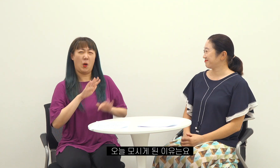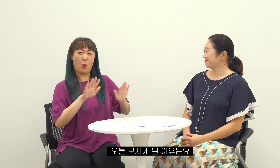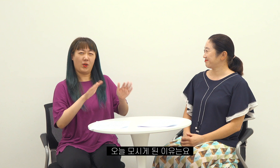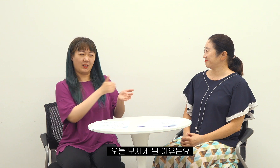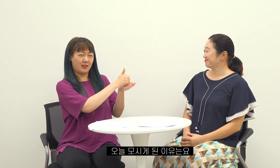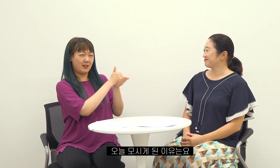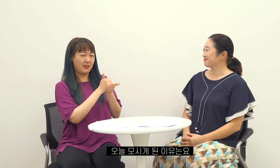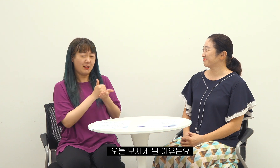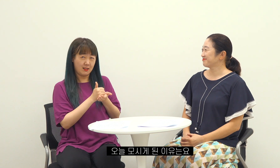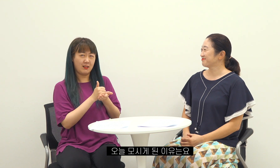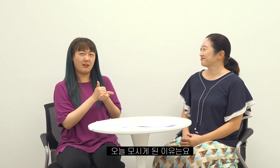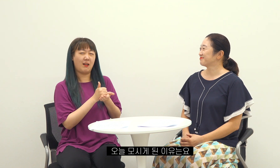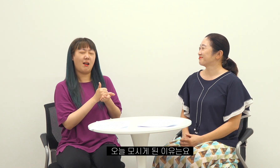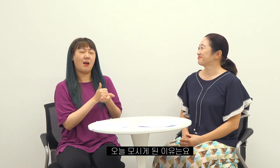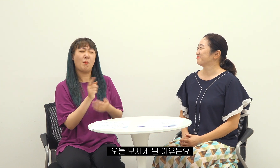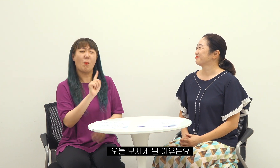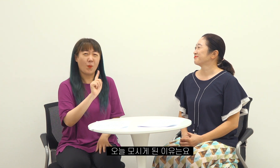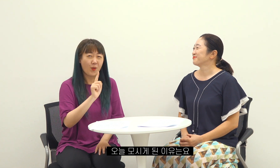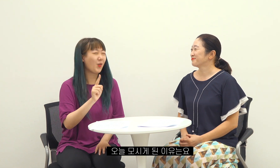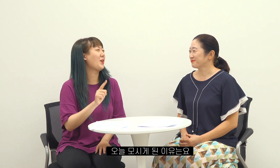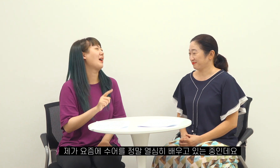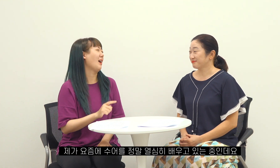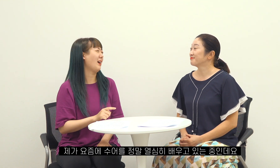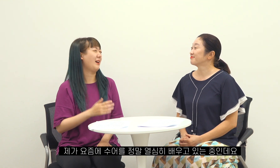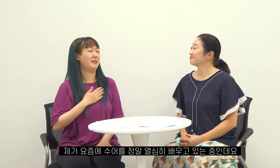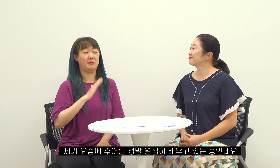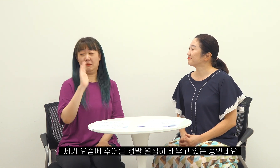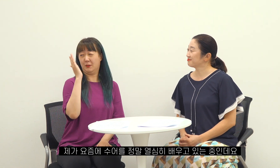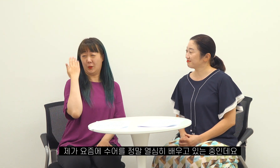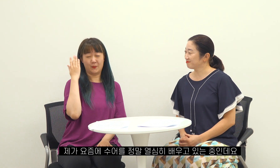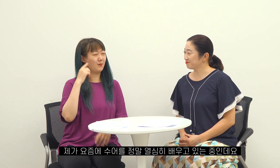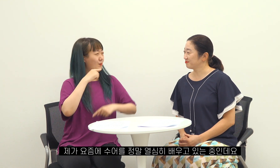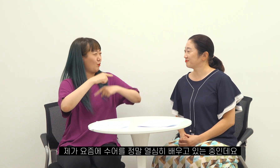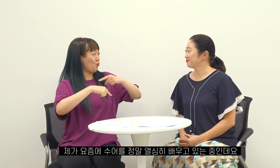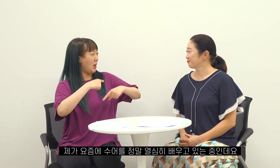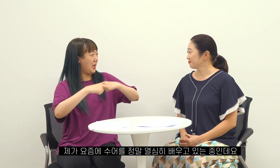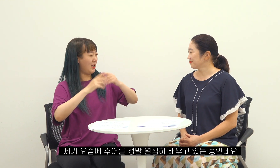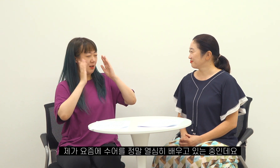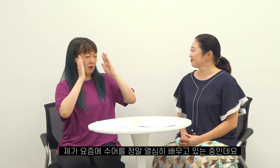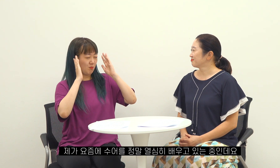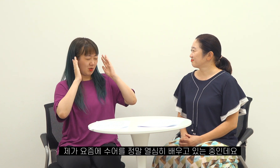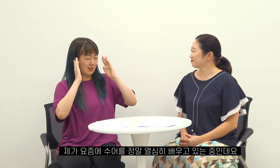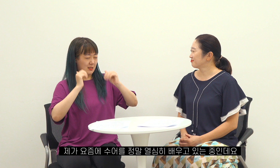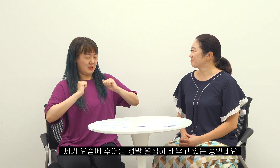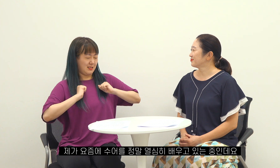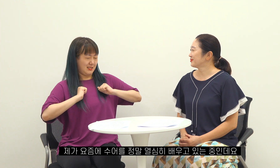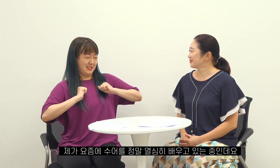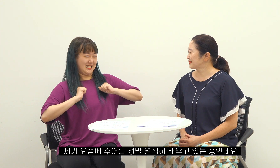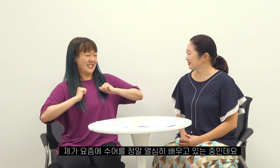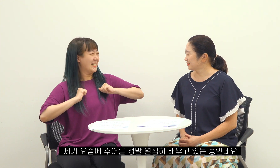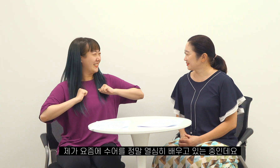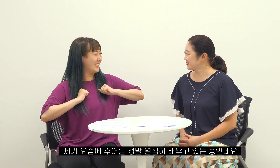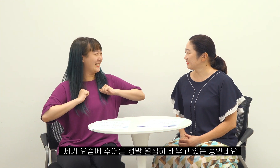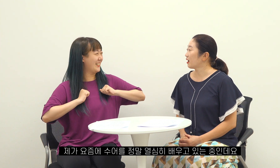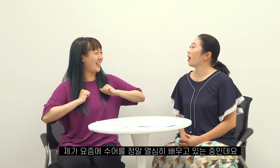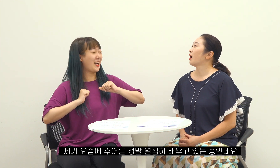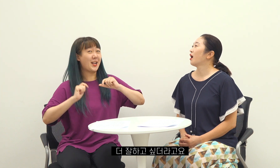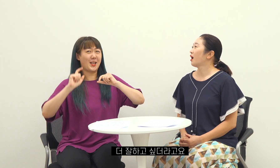Ah, that's right. The reason I met you today is because I am learning sign language really hard these days,